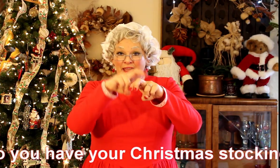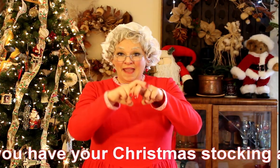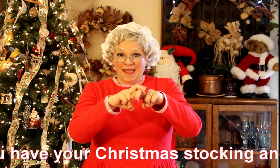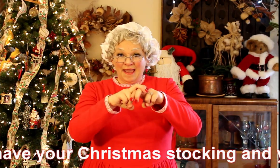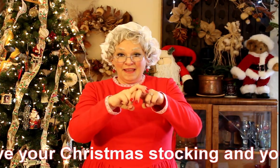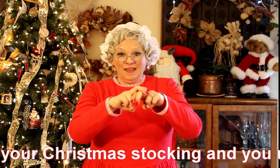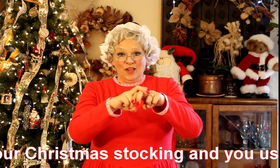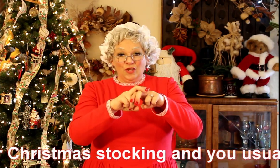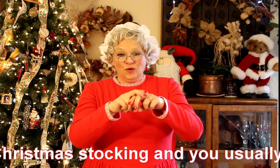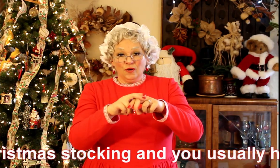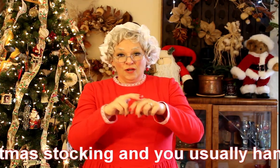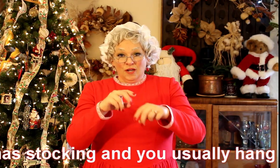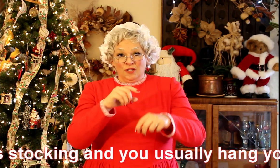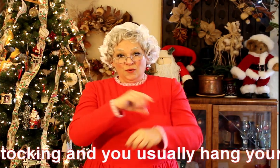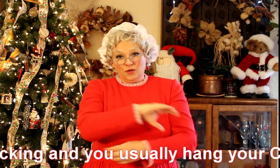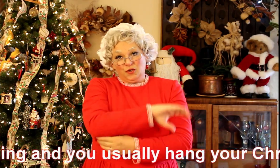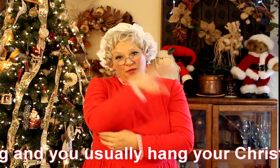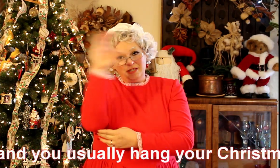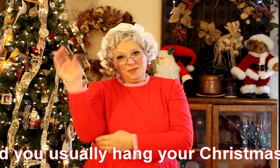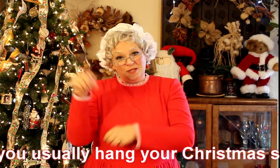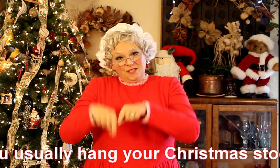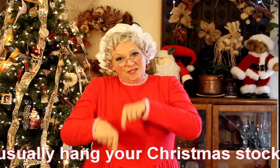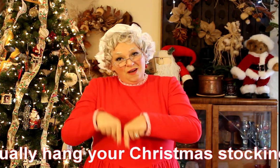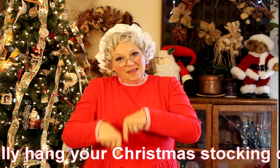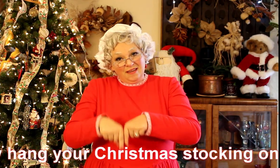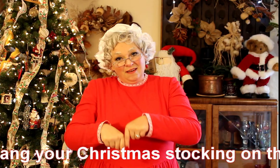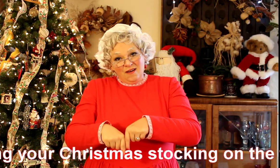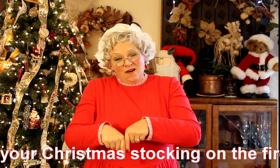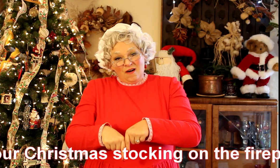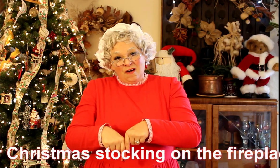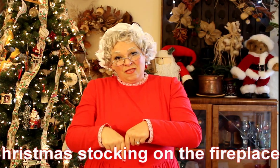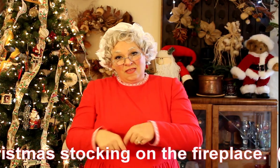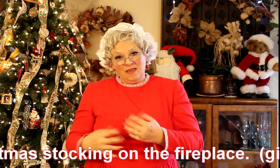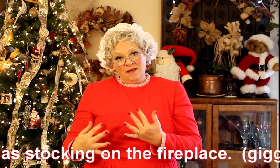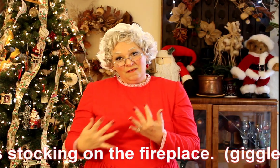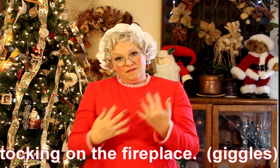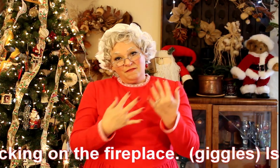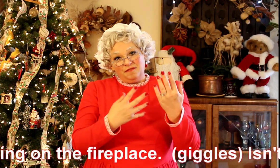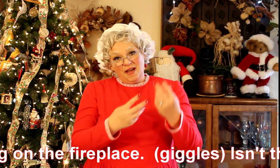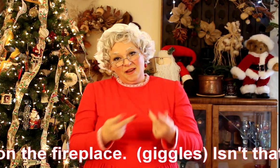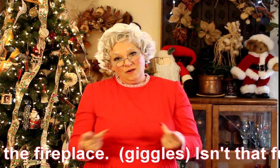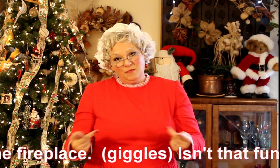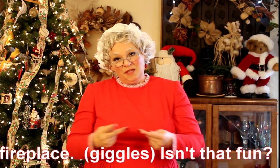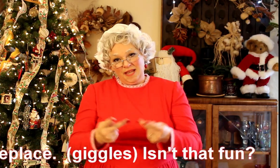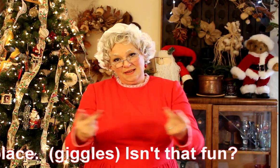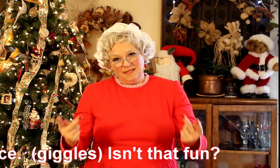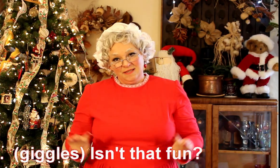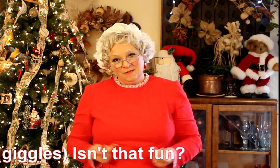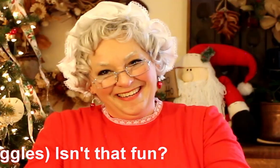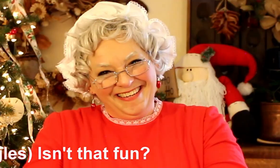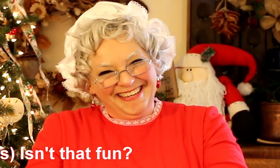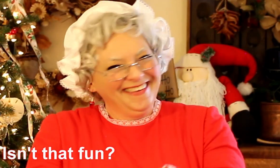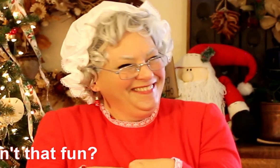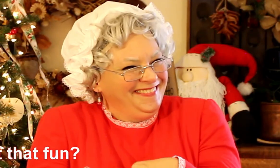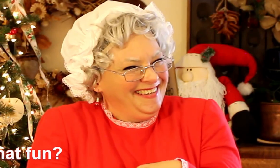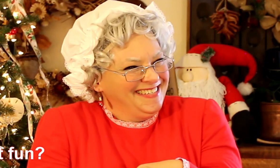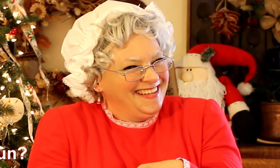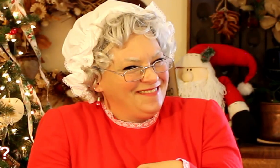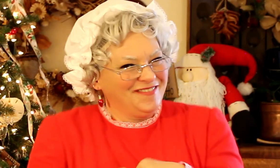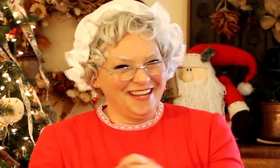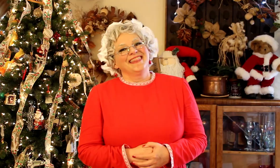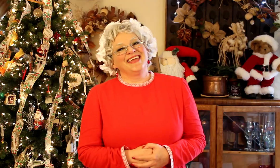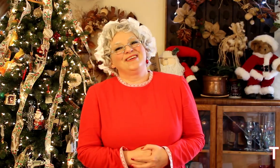hang your , your Christmas stocking on the fireplace. (giggles) Isn't that fun? Thank